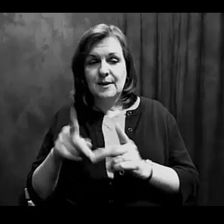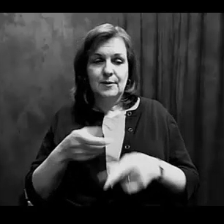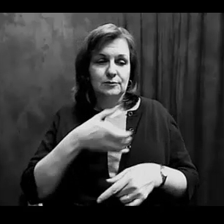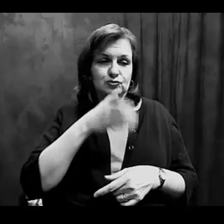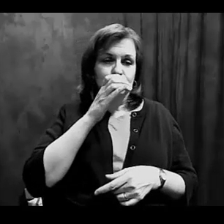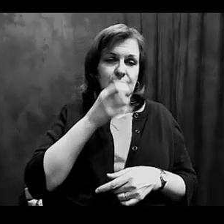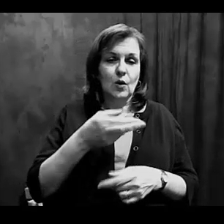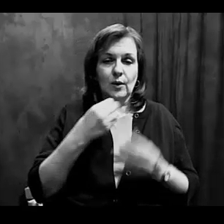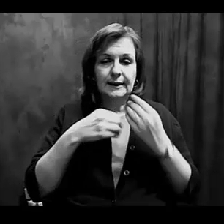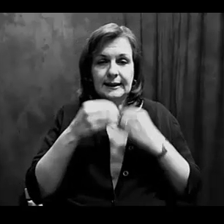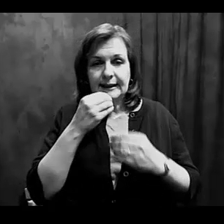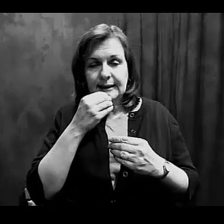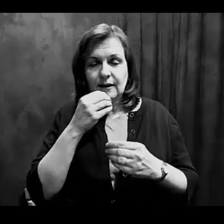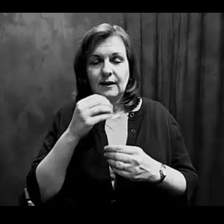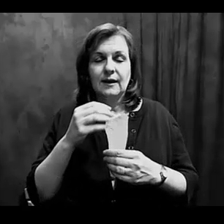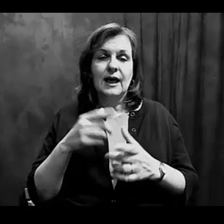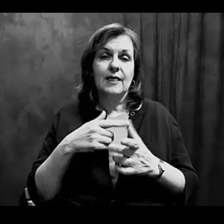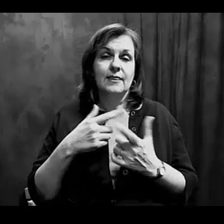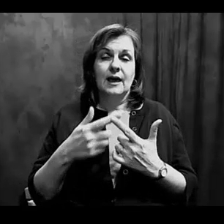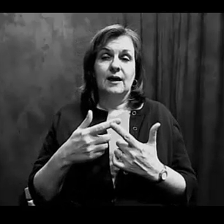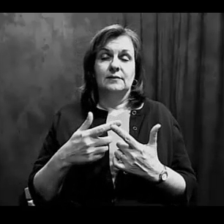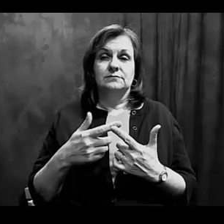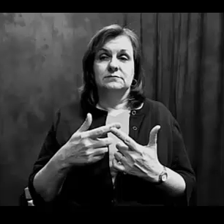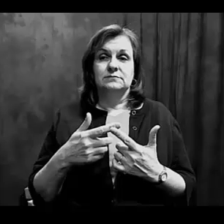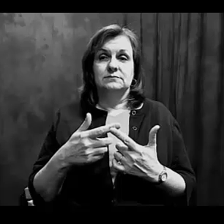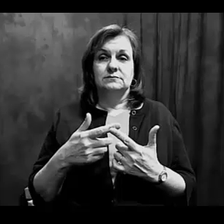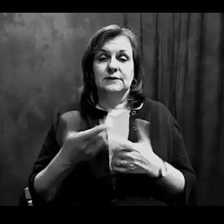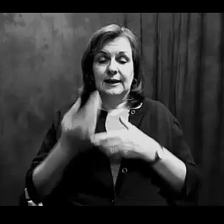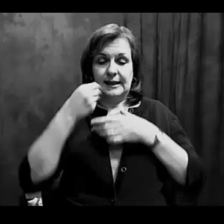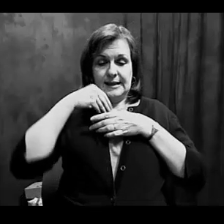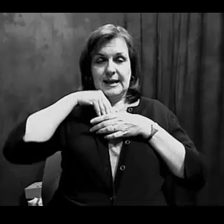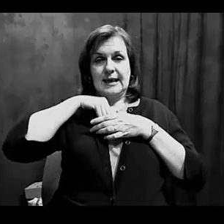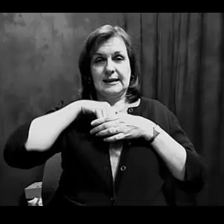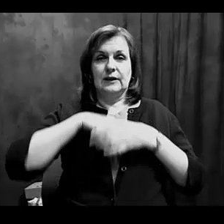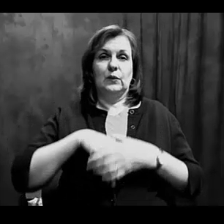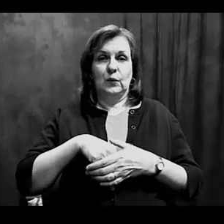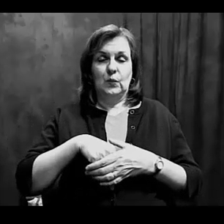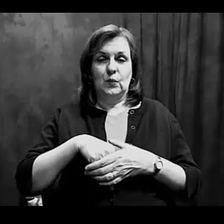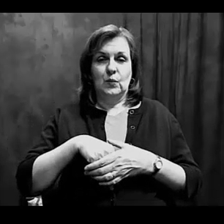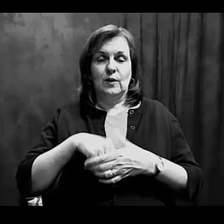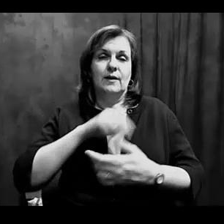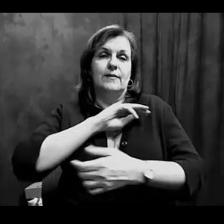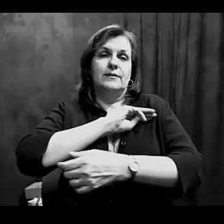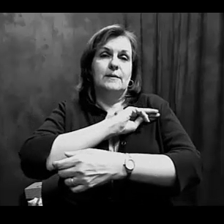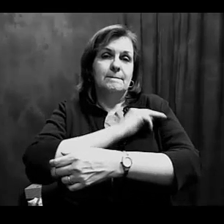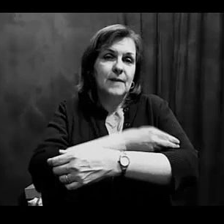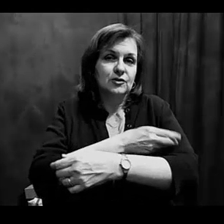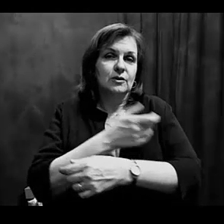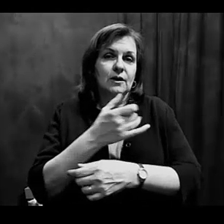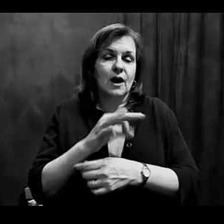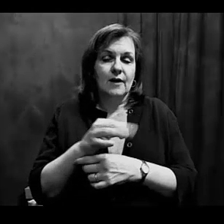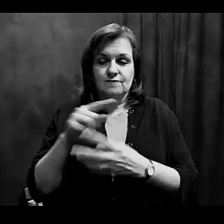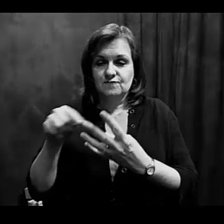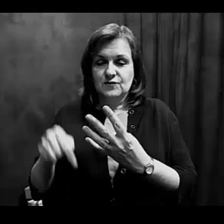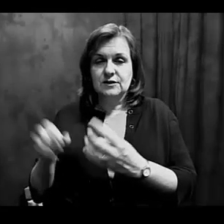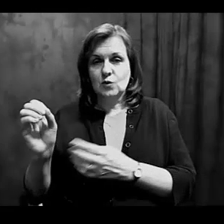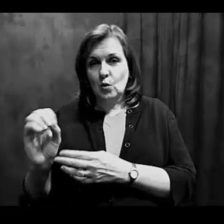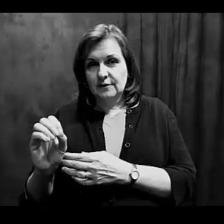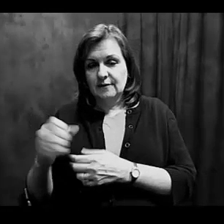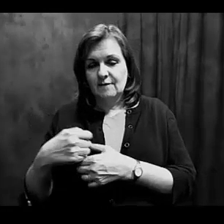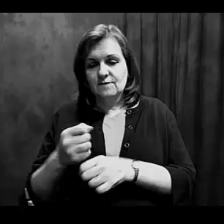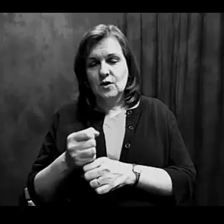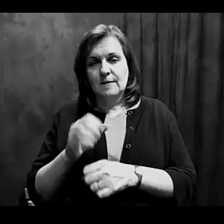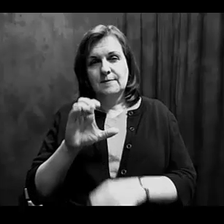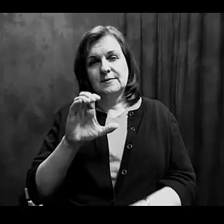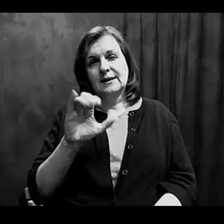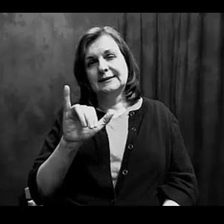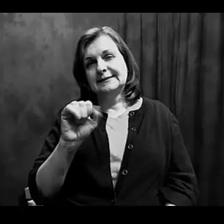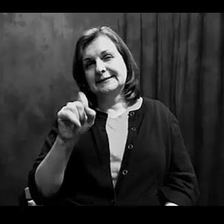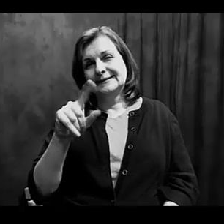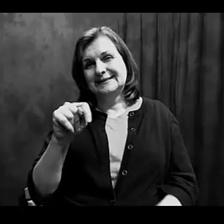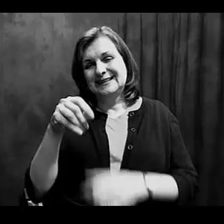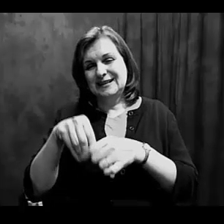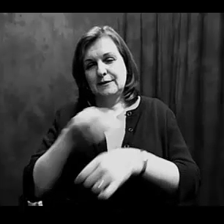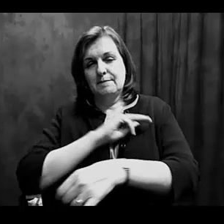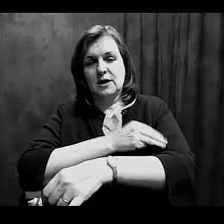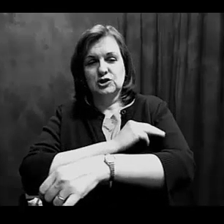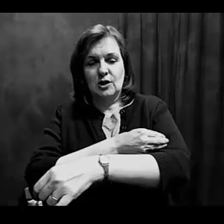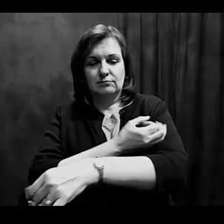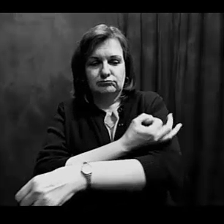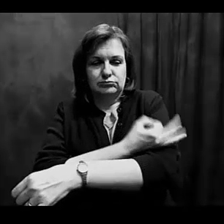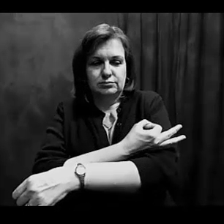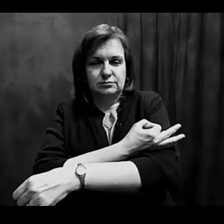and then eaten by another organism usually and can get into the muscle tissue of these organisms form things known as cysts